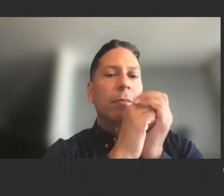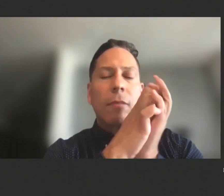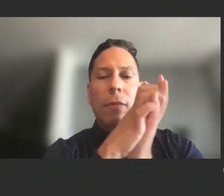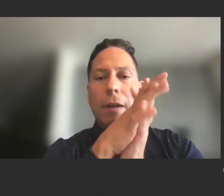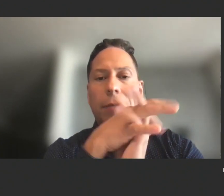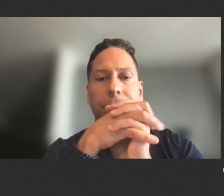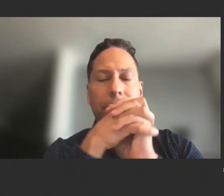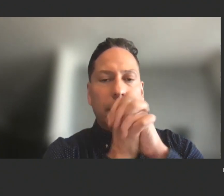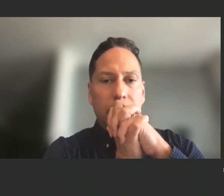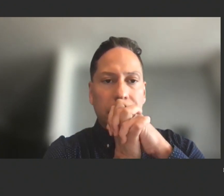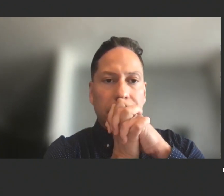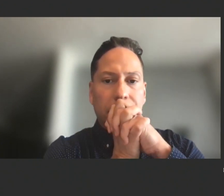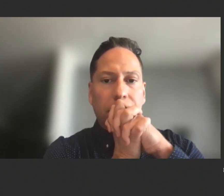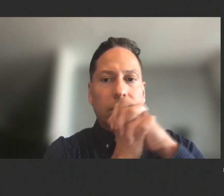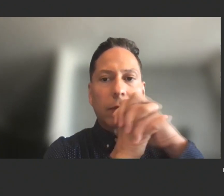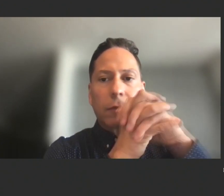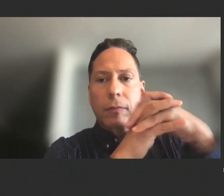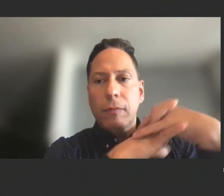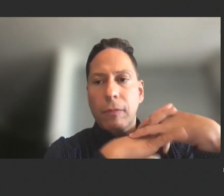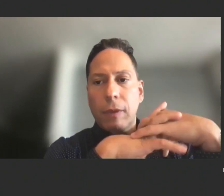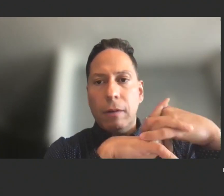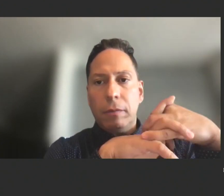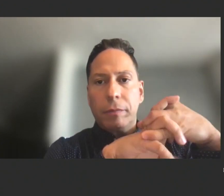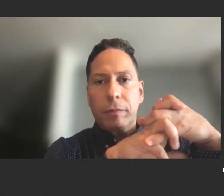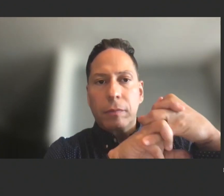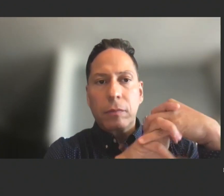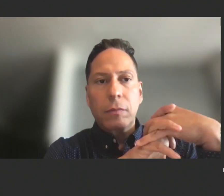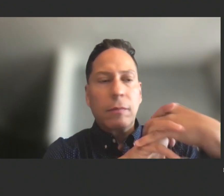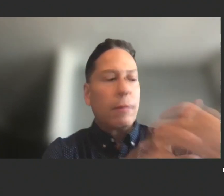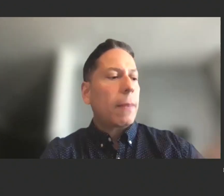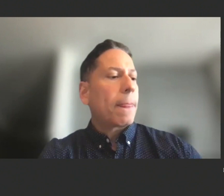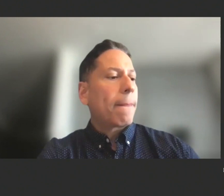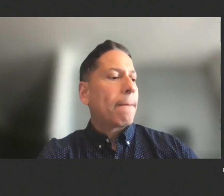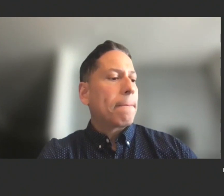example of how you sort of anticipating that there are going to be these inequities. And so,